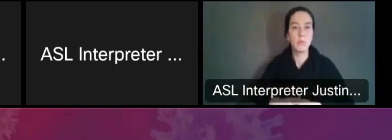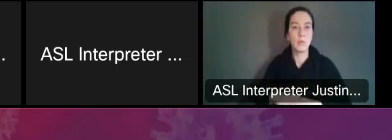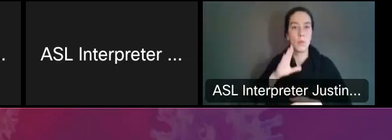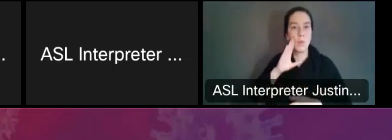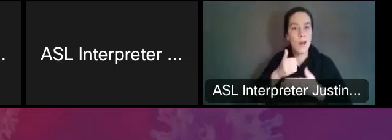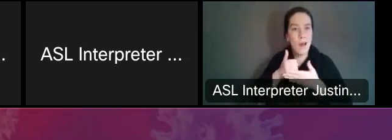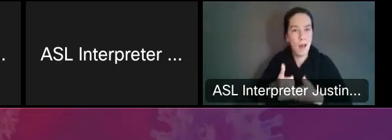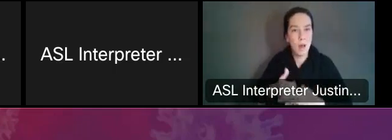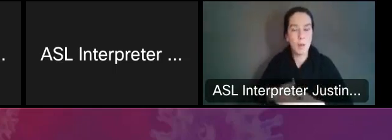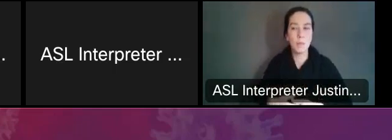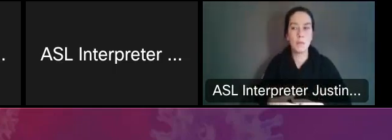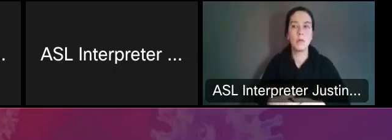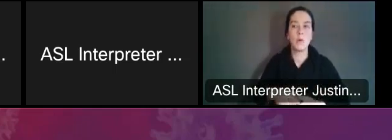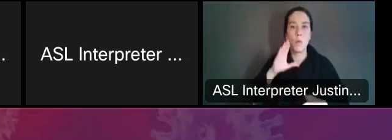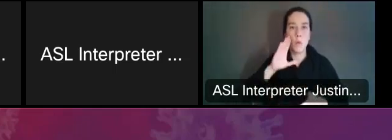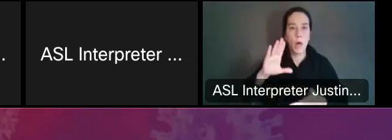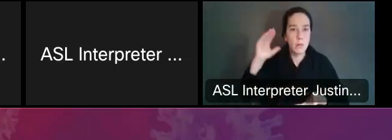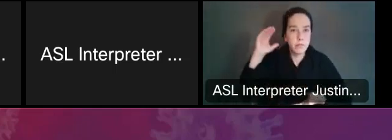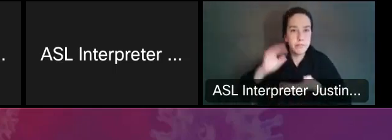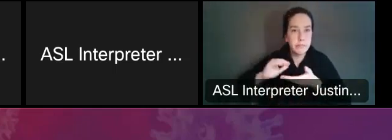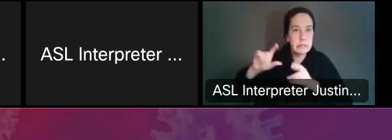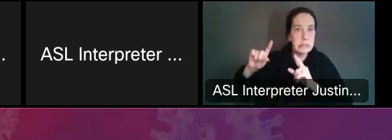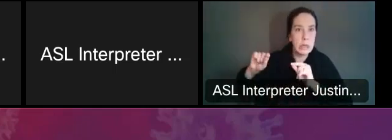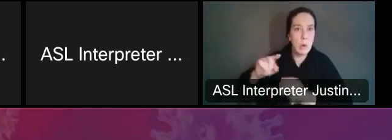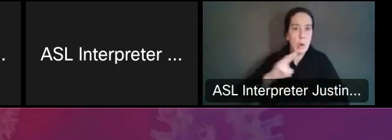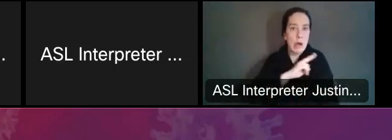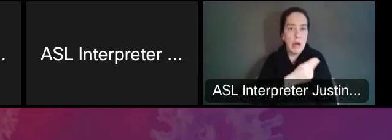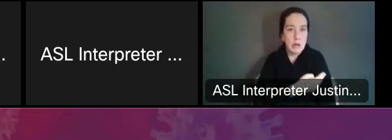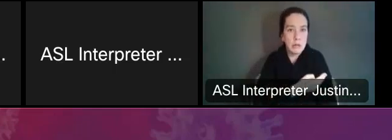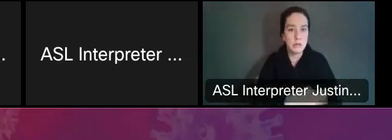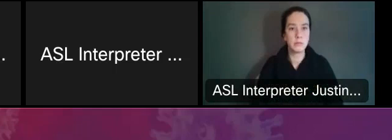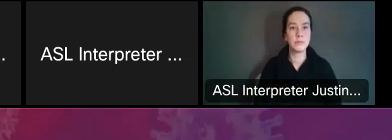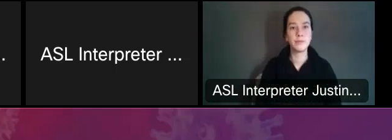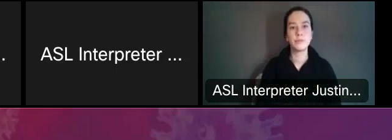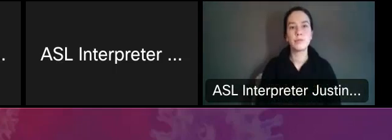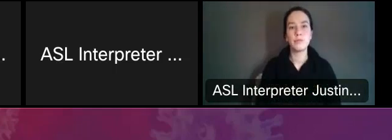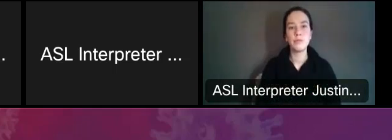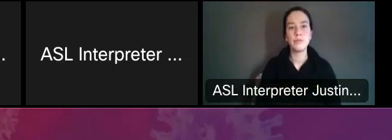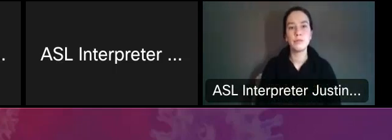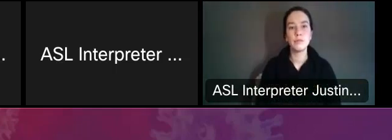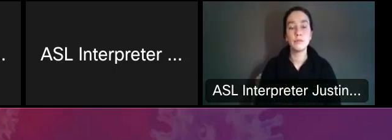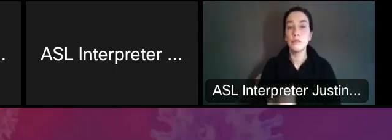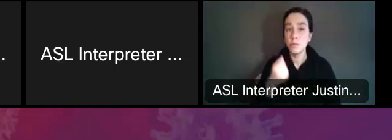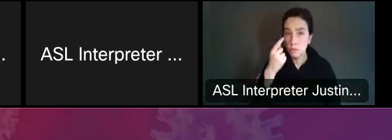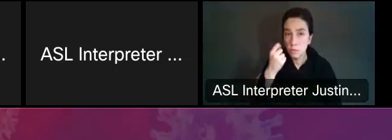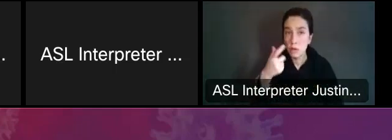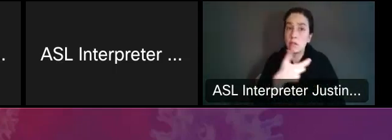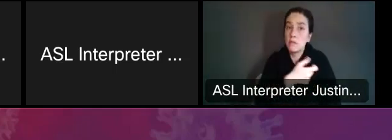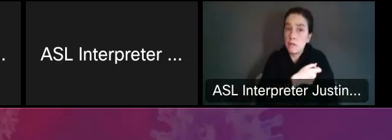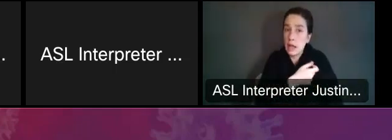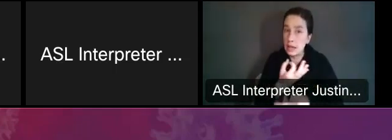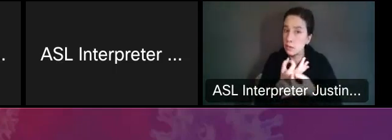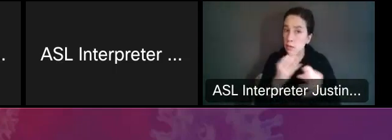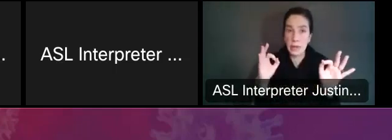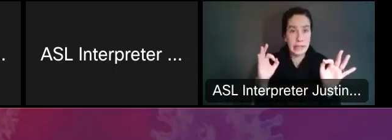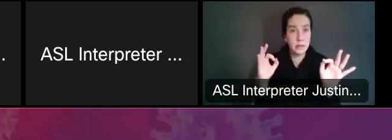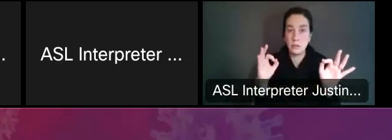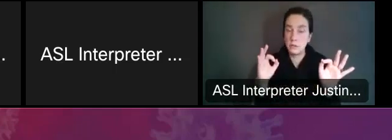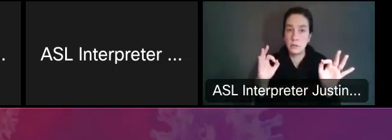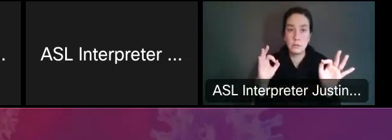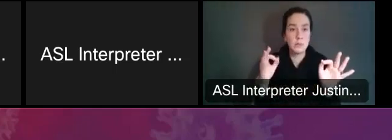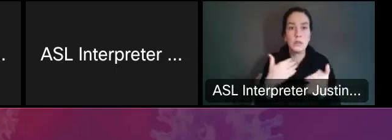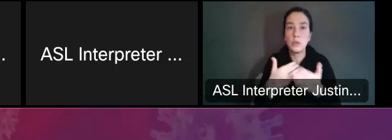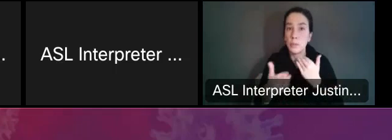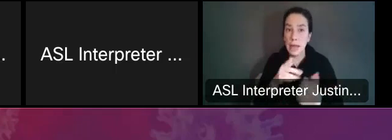Getting the vaccine is free, regardless of whether you have health insurance, or if your immigration step. Excuse me of your immigration status.